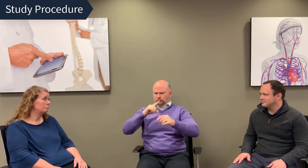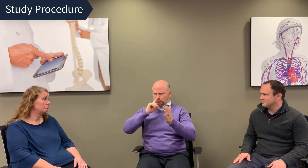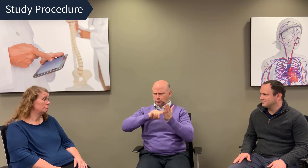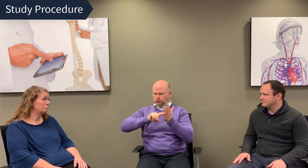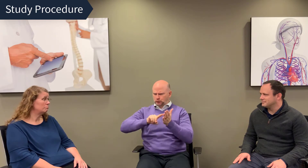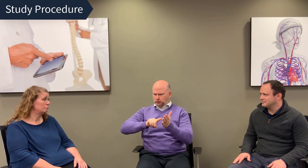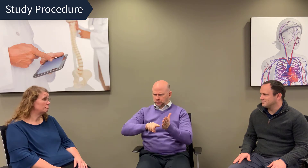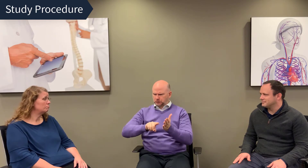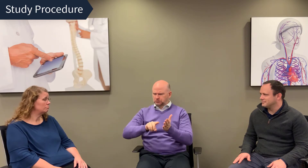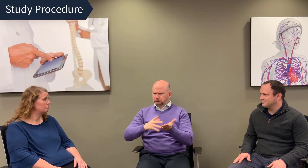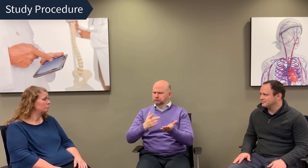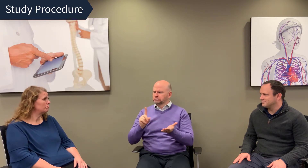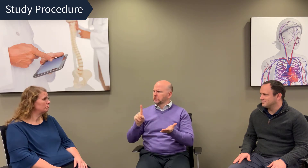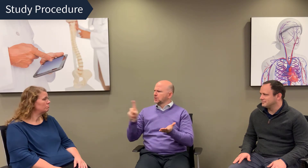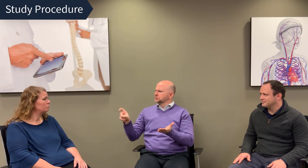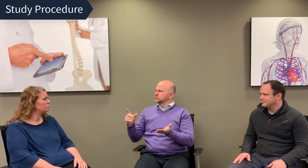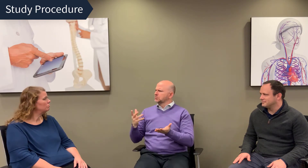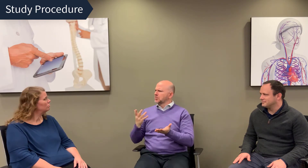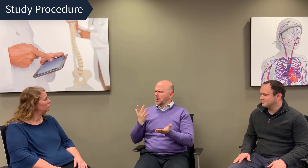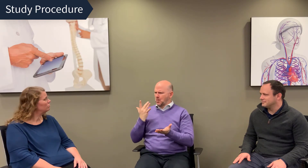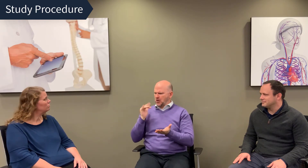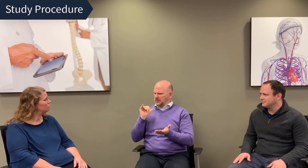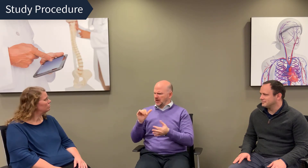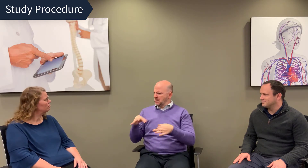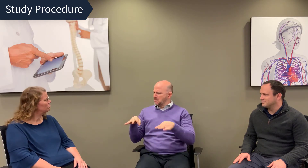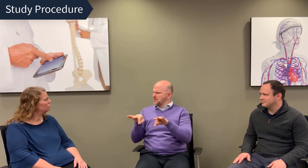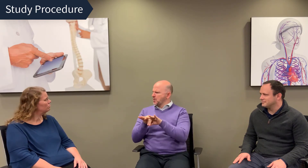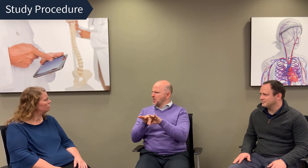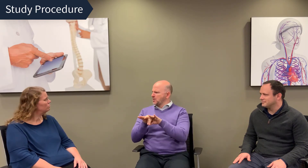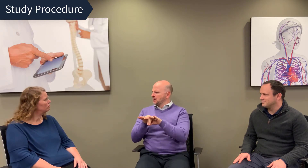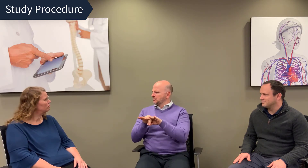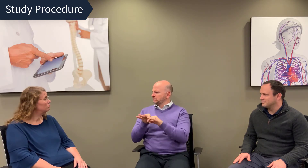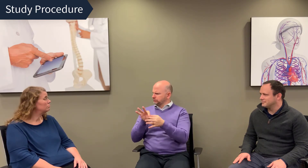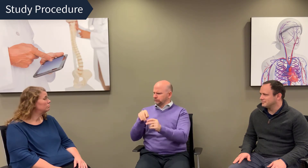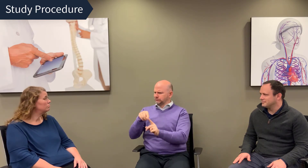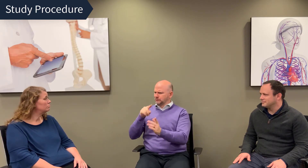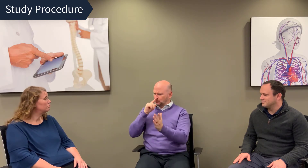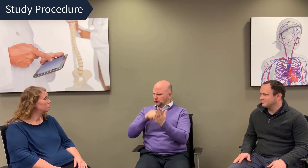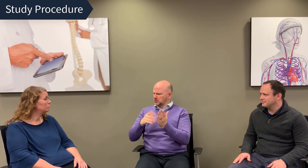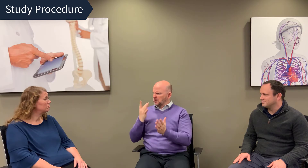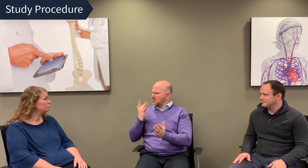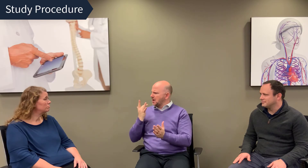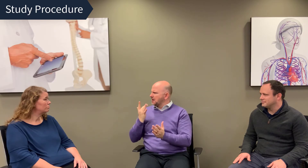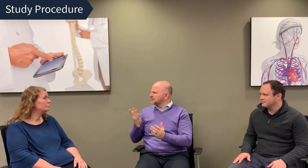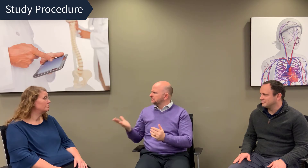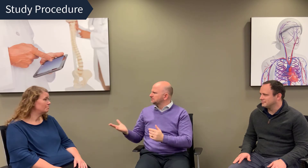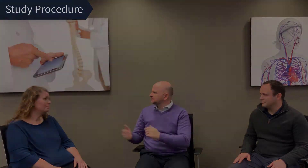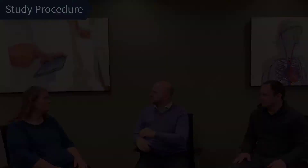to research projects like this. I wanted to ask you why is that participatory approach so important?